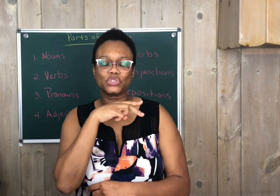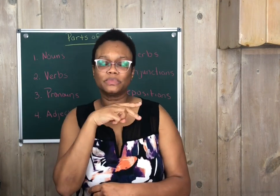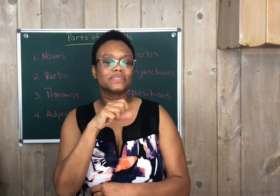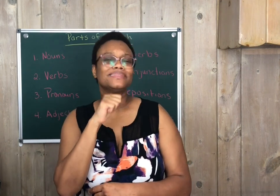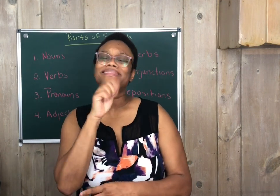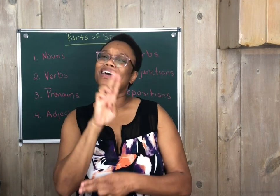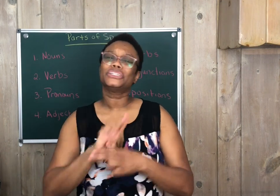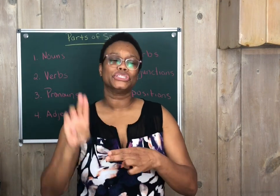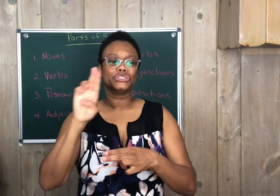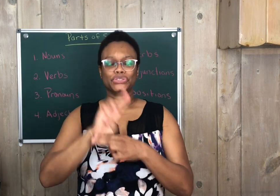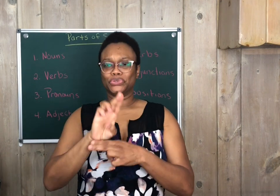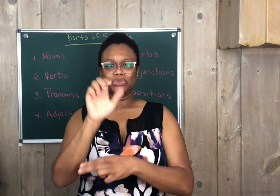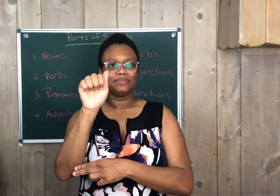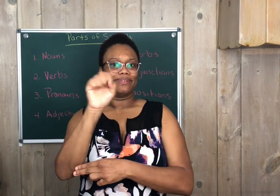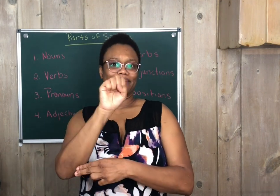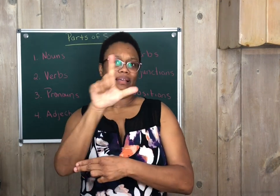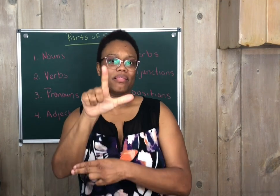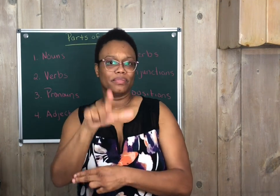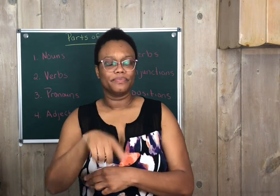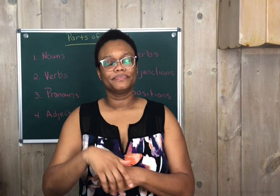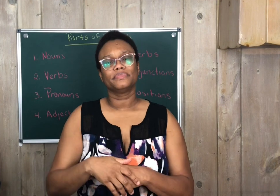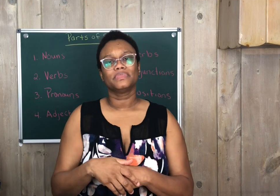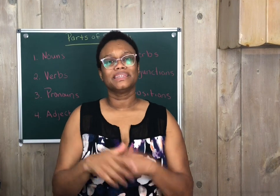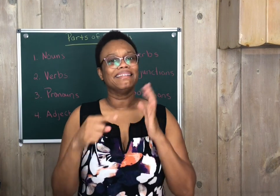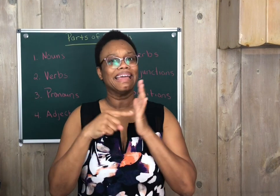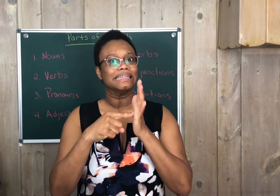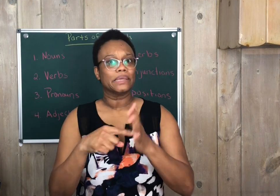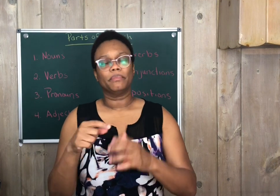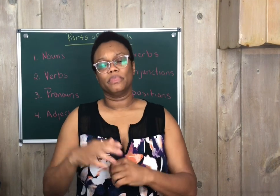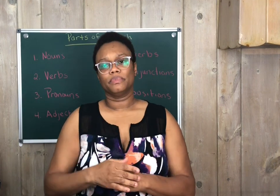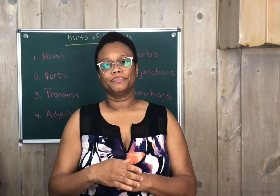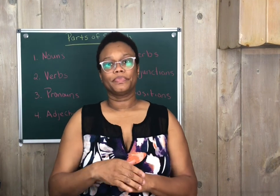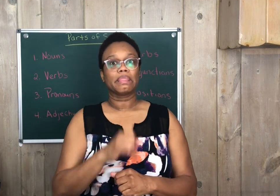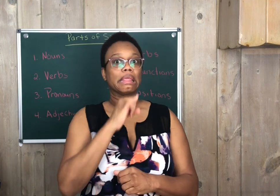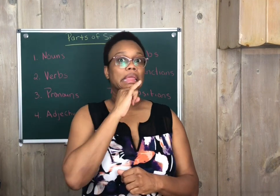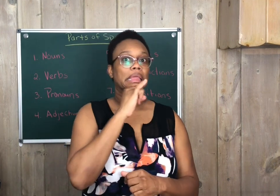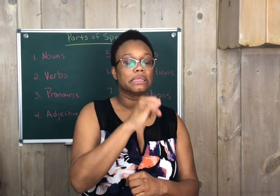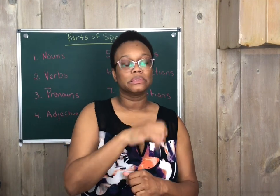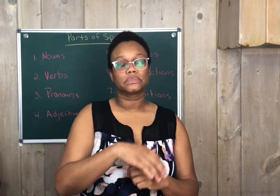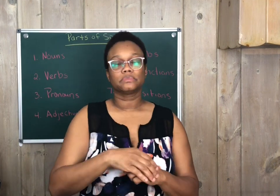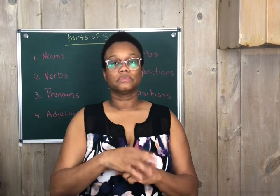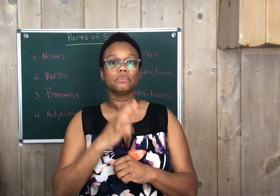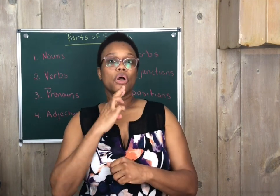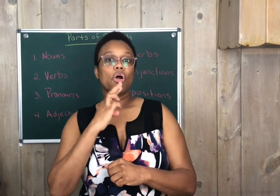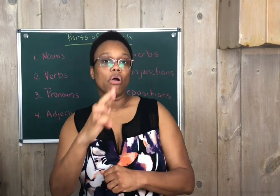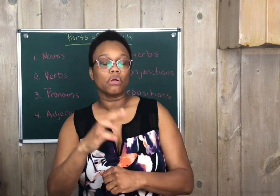These verbs are not used in ASL for example is are